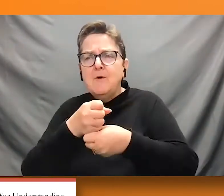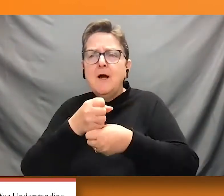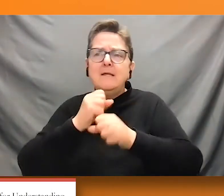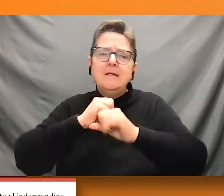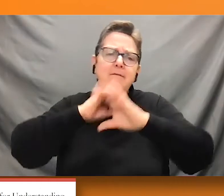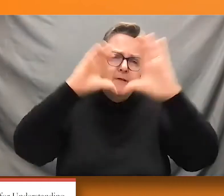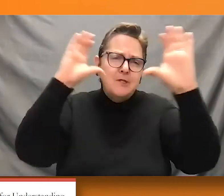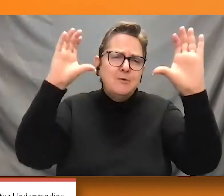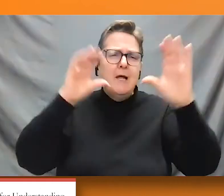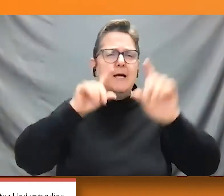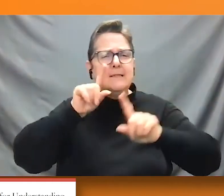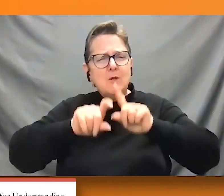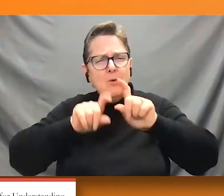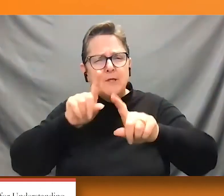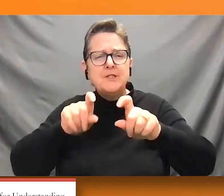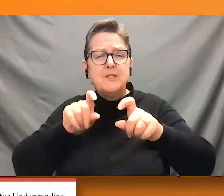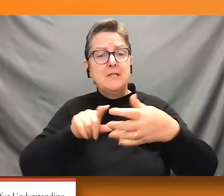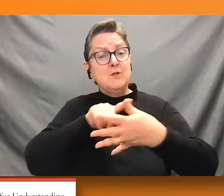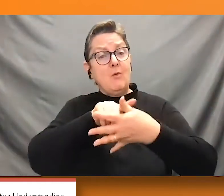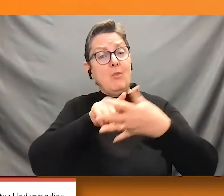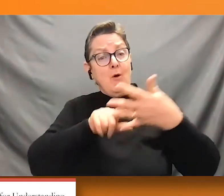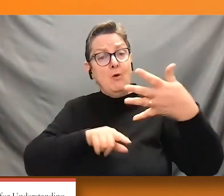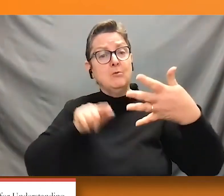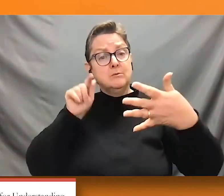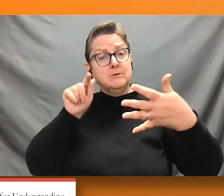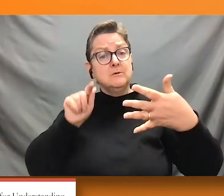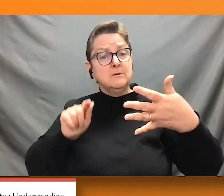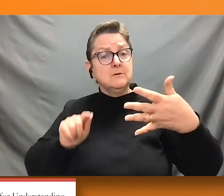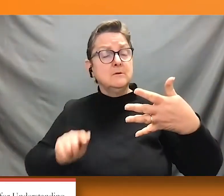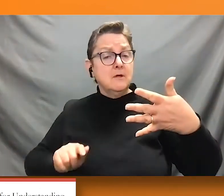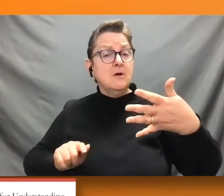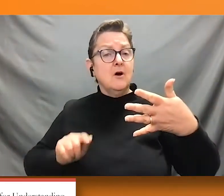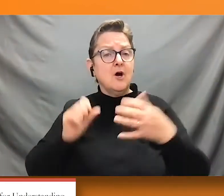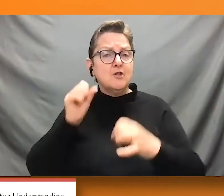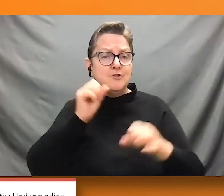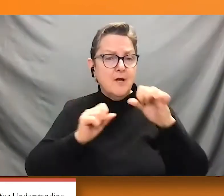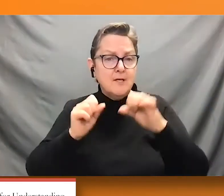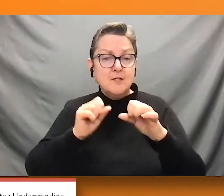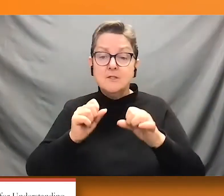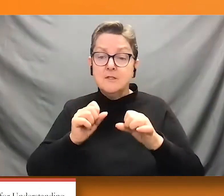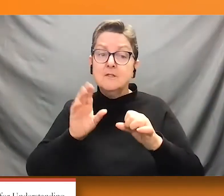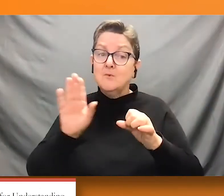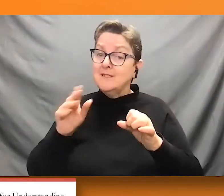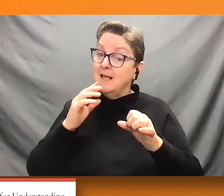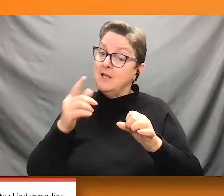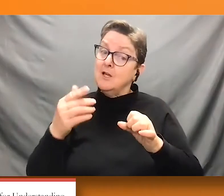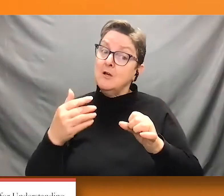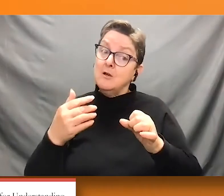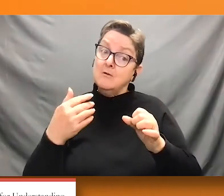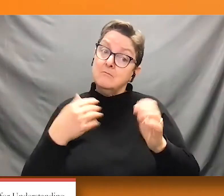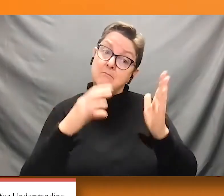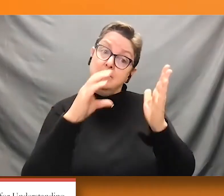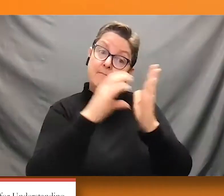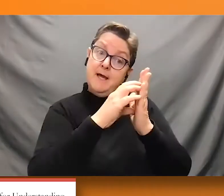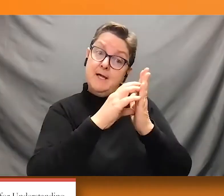So, these are all reading comprehension strategies that we say, "OK, you know, you've got this passage. "You need to understand it.